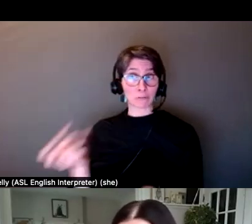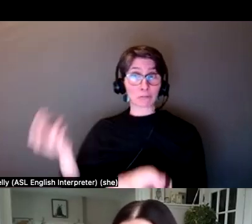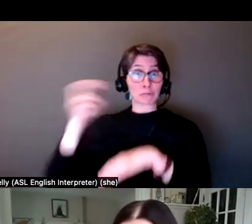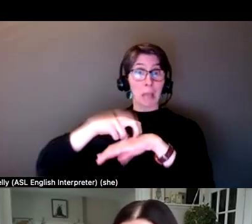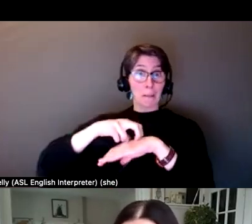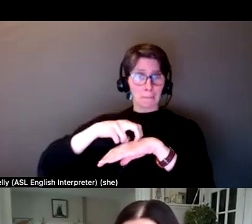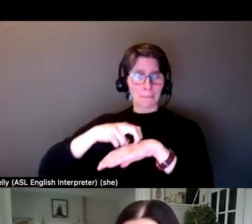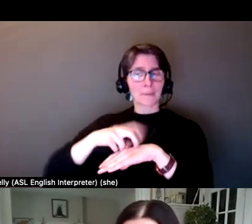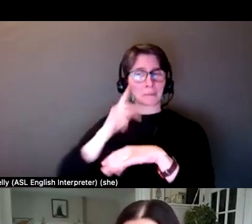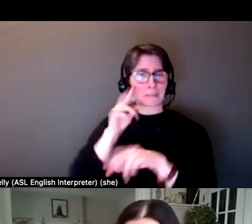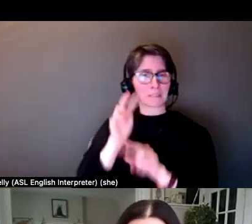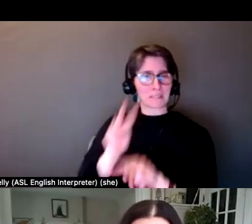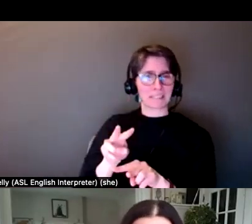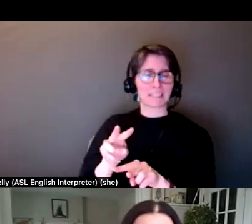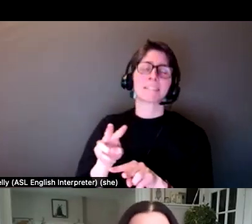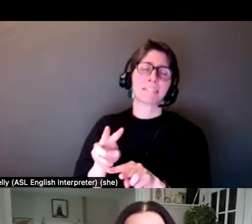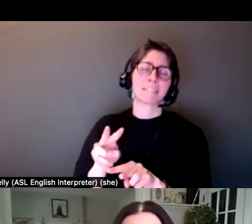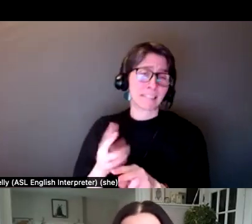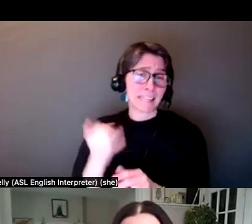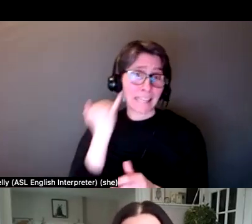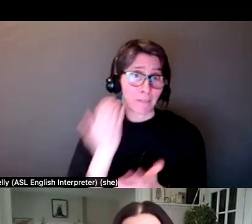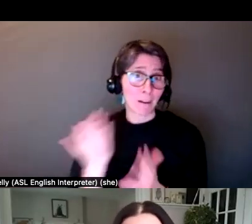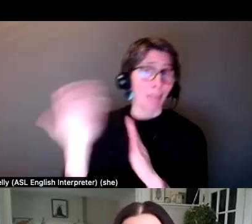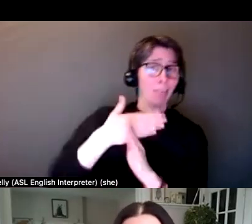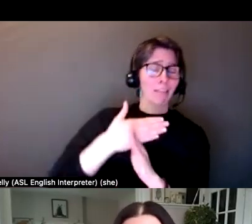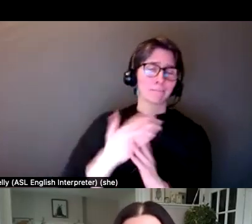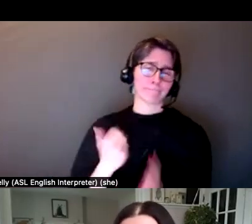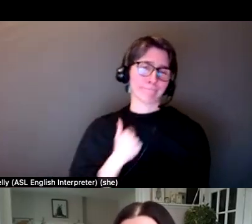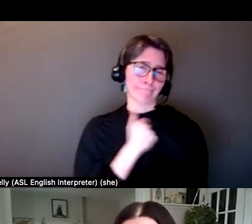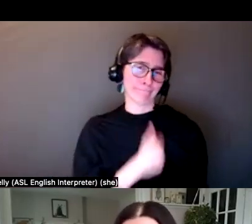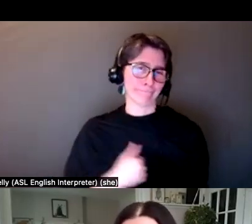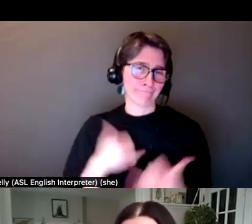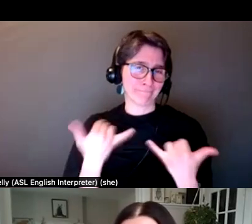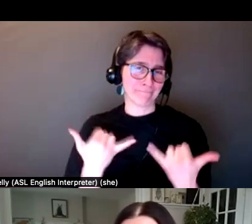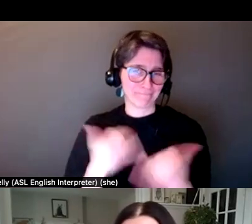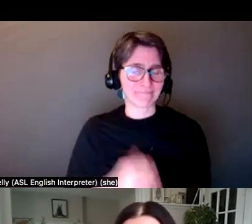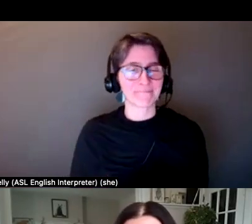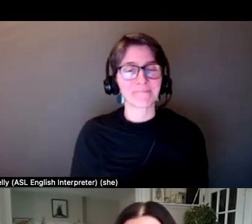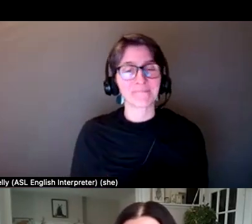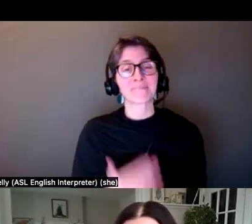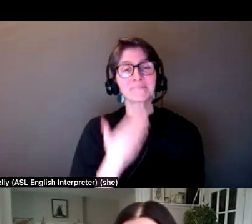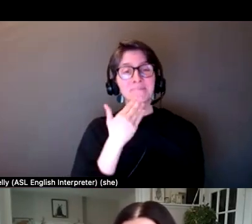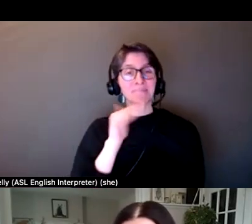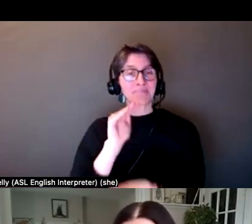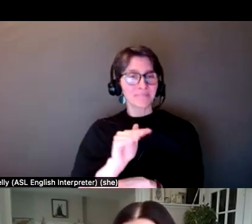think he's given up now, but we will see. Good afternoon, everyone. Thanks for joining us here